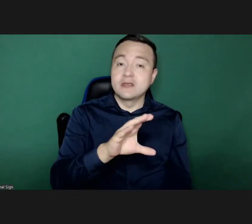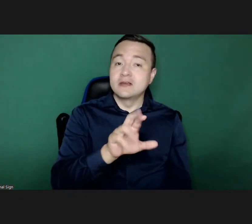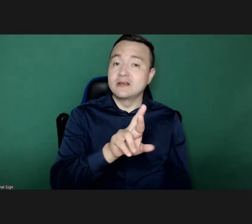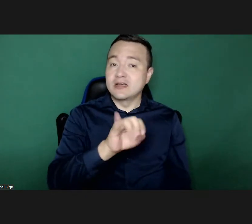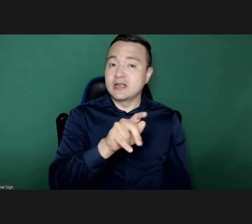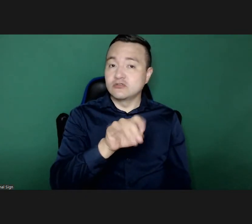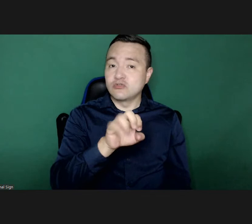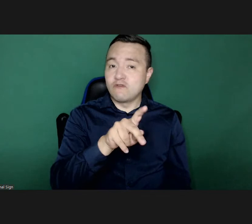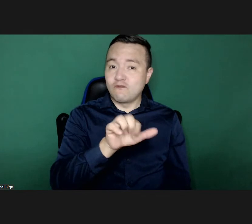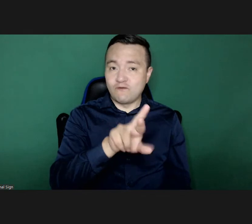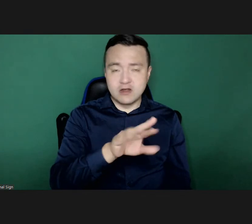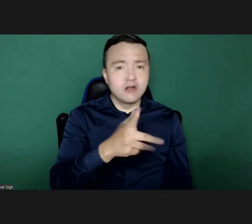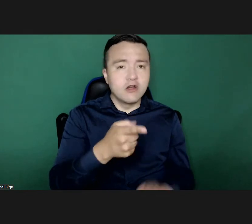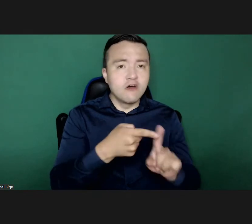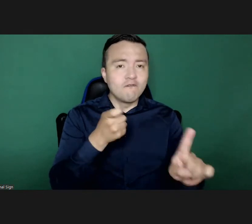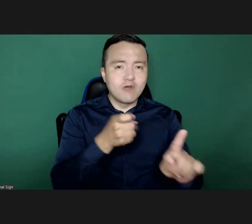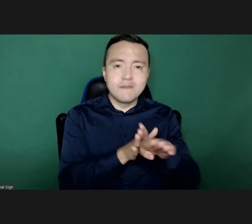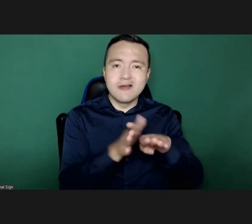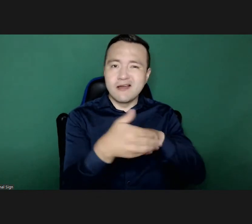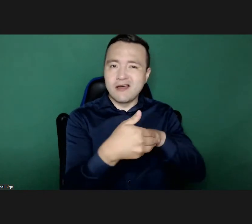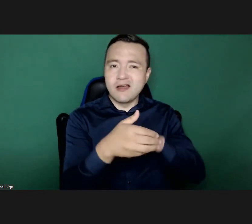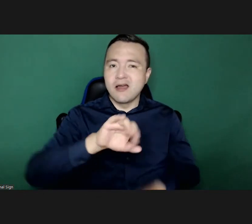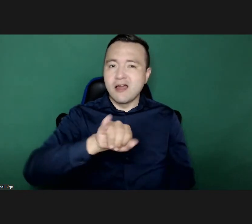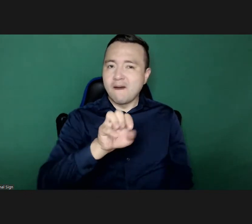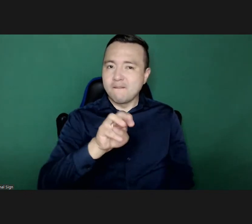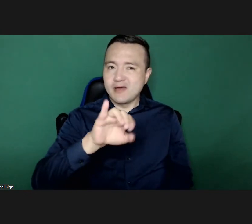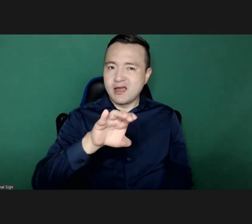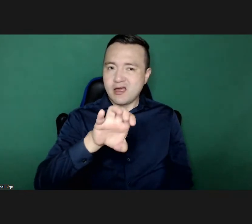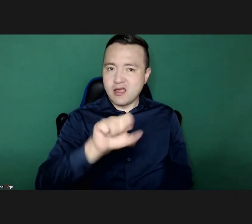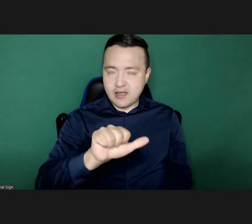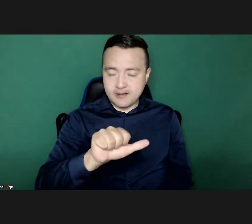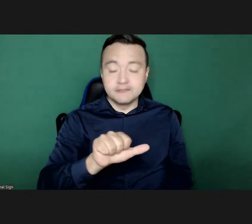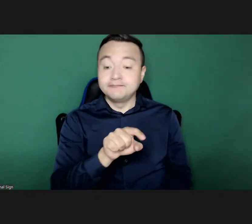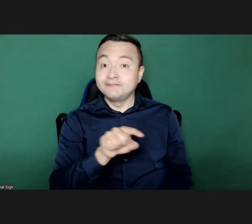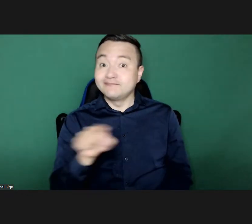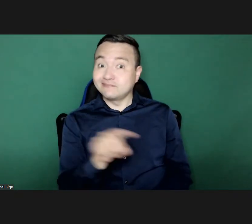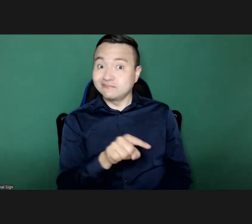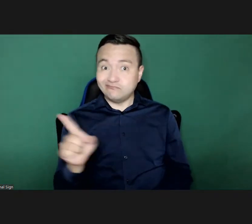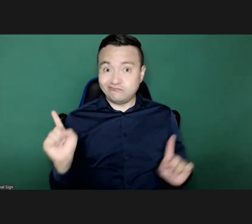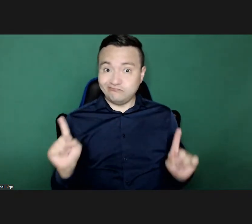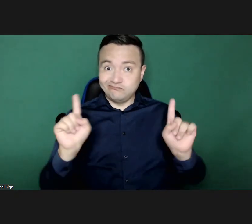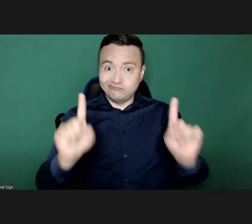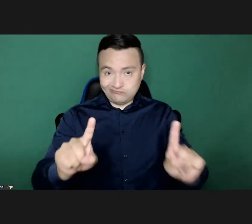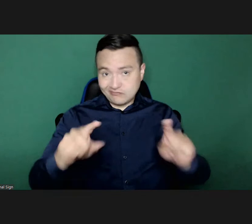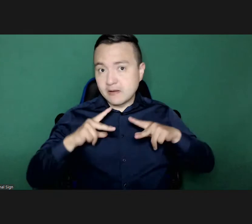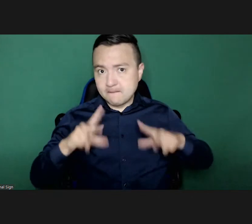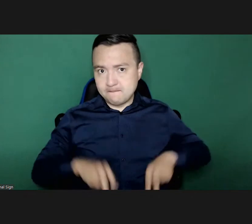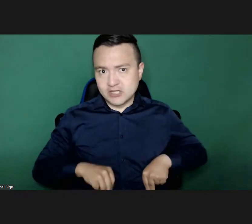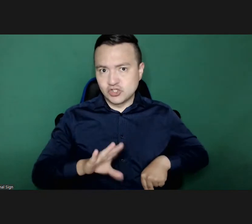to speak with us about the work in their countries to continue the NCD services.